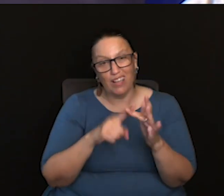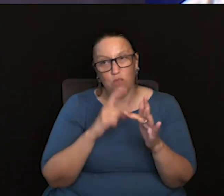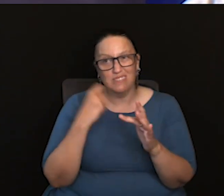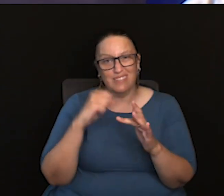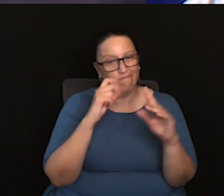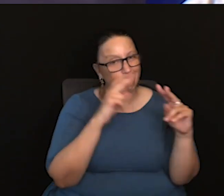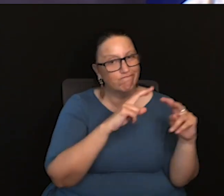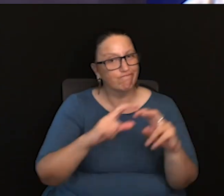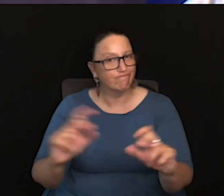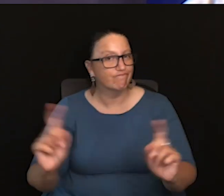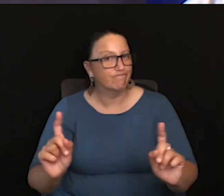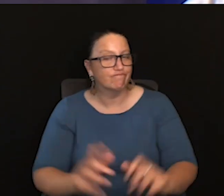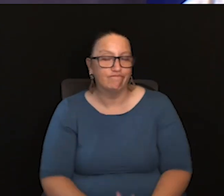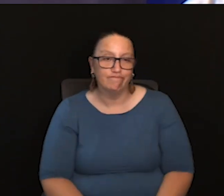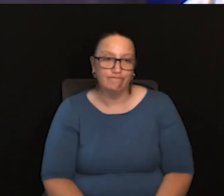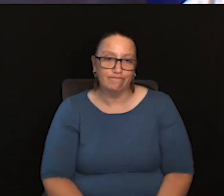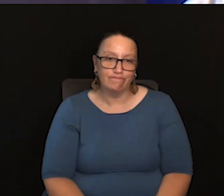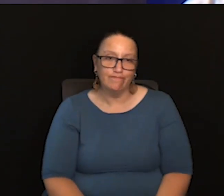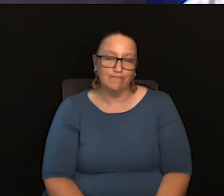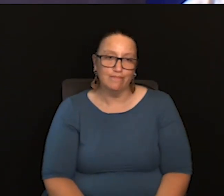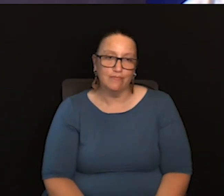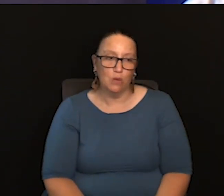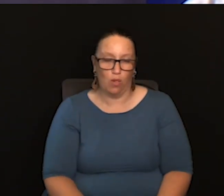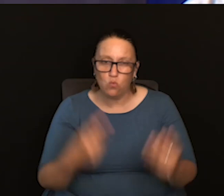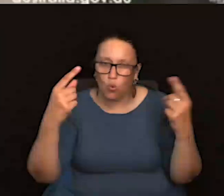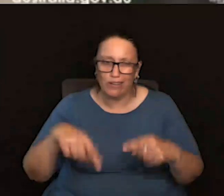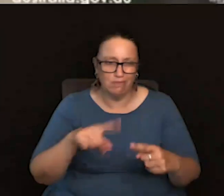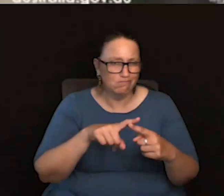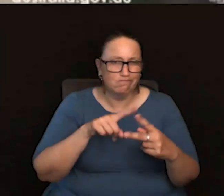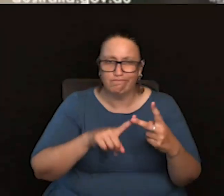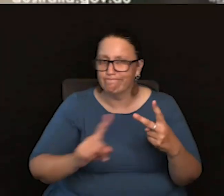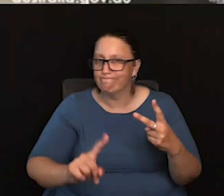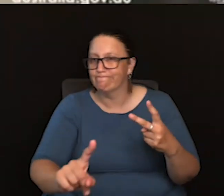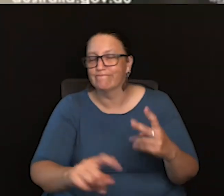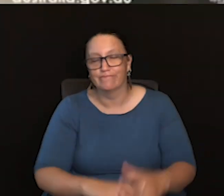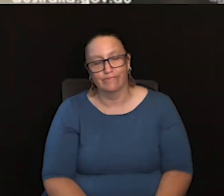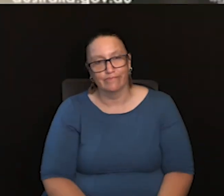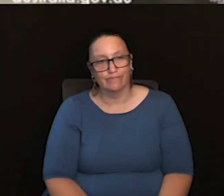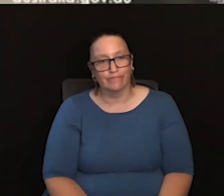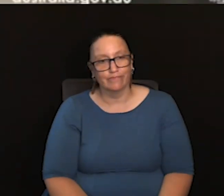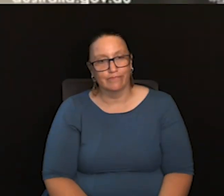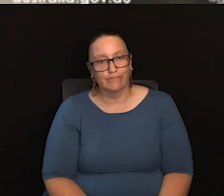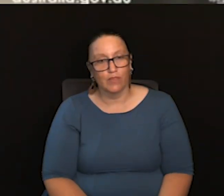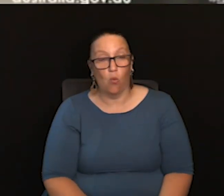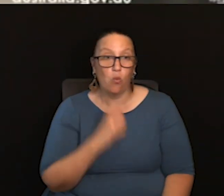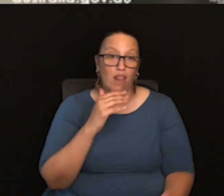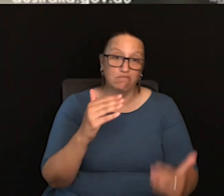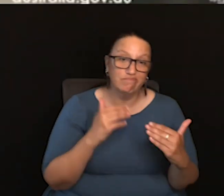of the Omicron outbreak that we're experiencing. And then next, please? Yeah, thanks Minister. Just on RATS,